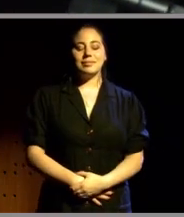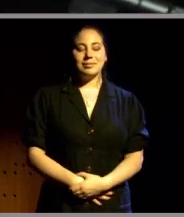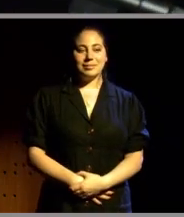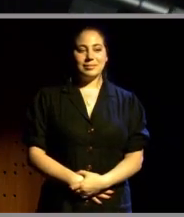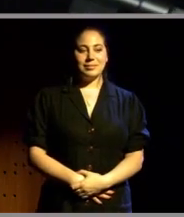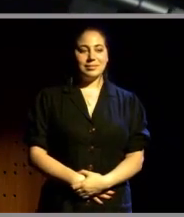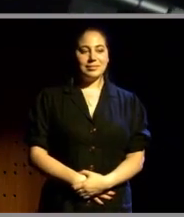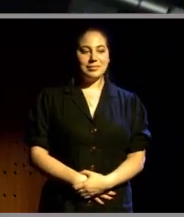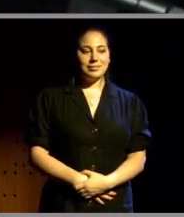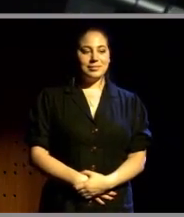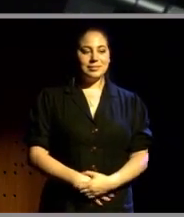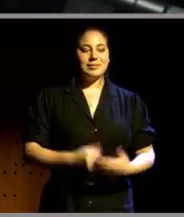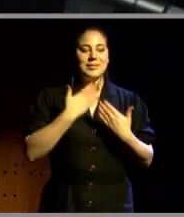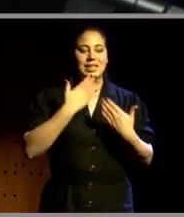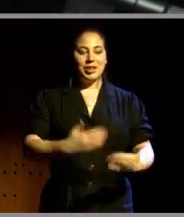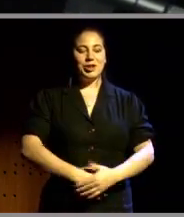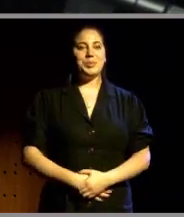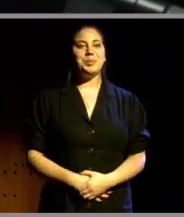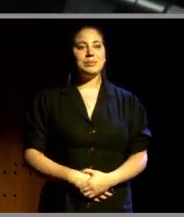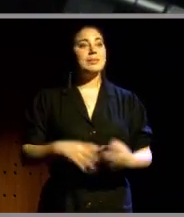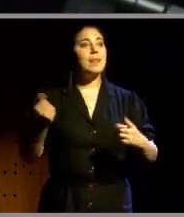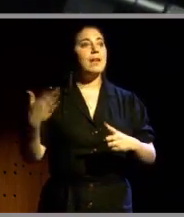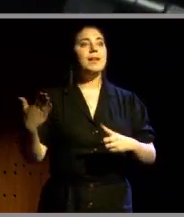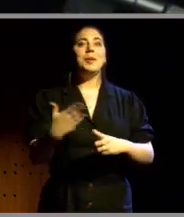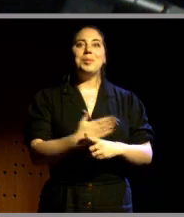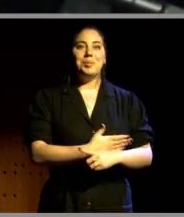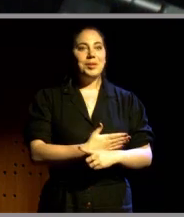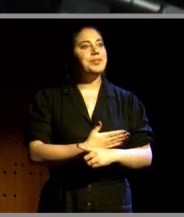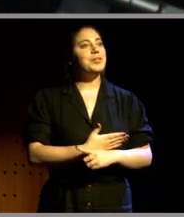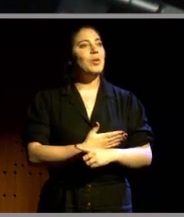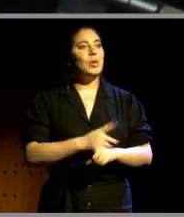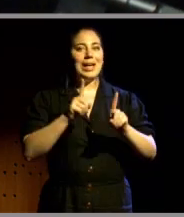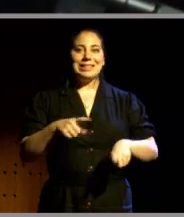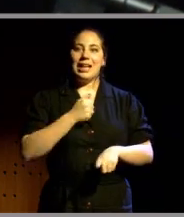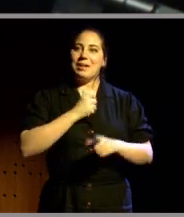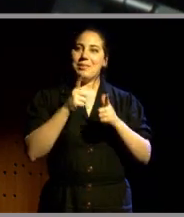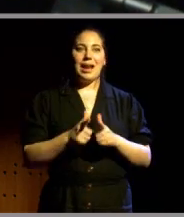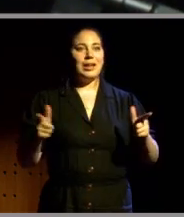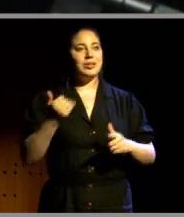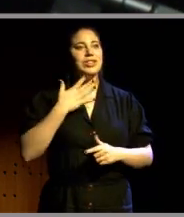Thank you. Before I speak in Darug Dharug, I want to acknowledge the Gadigal people whose